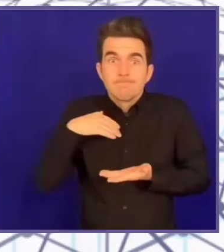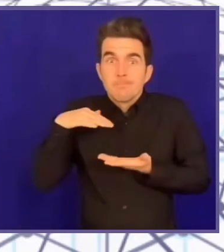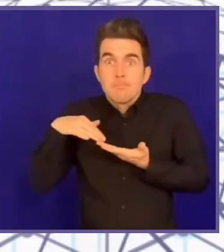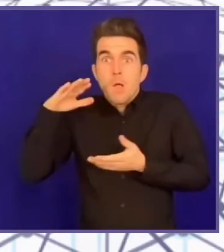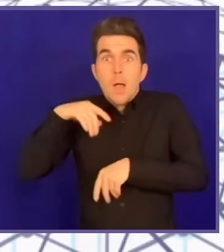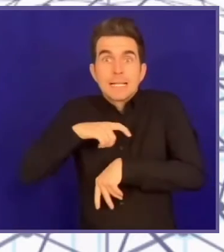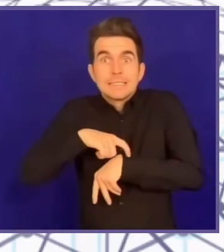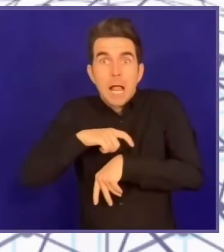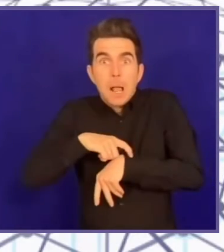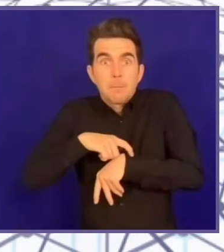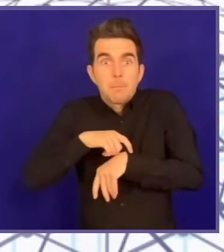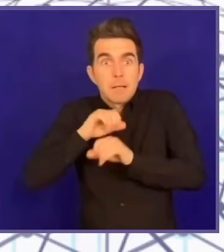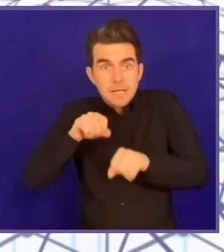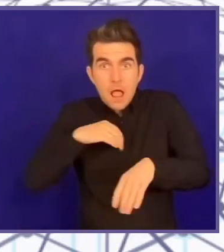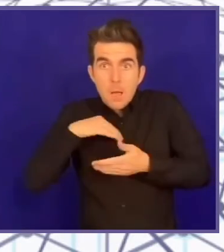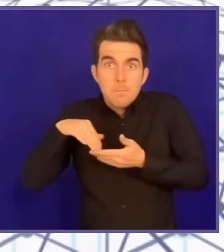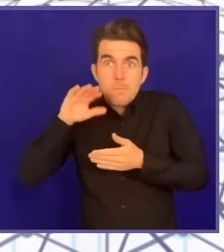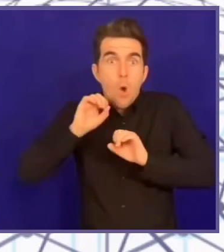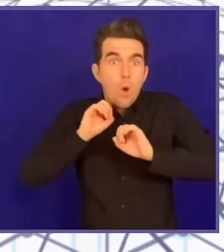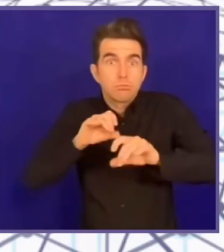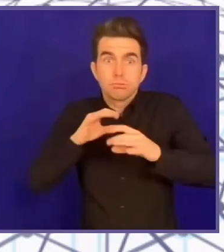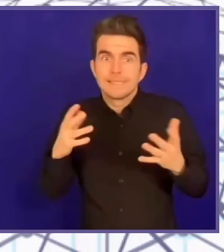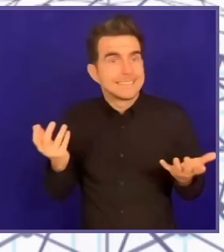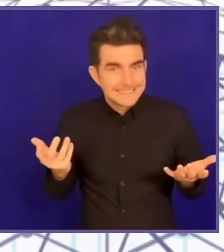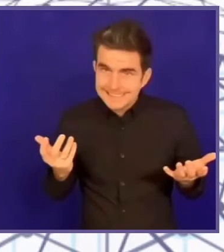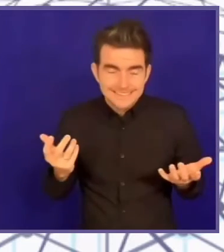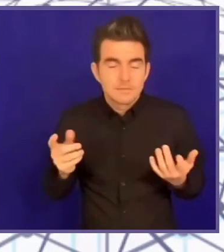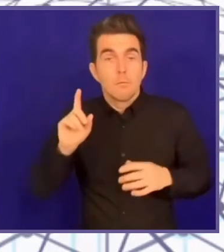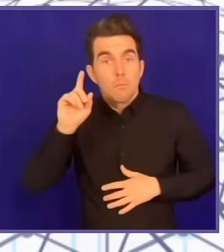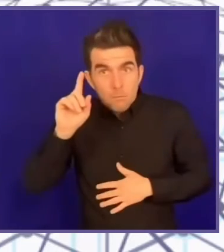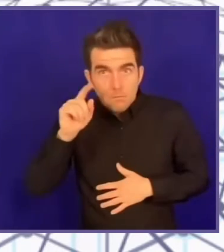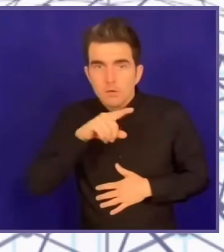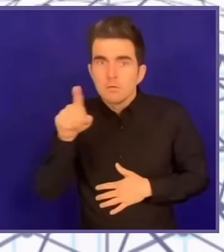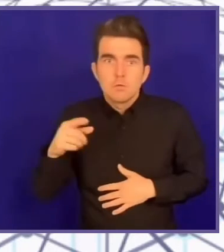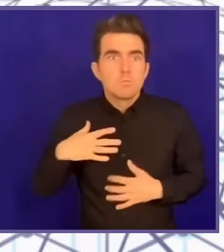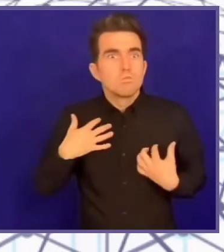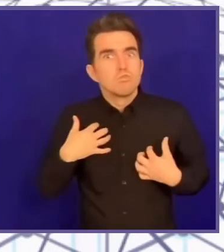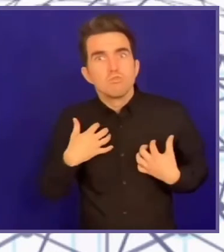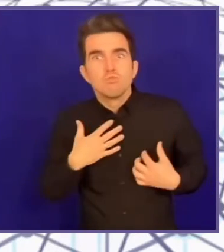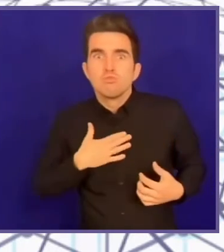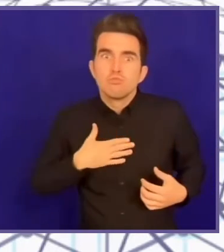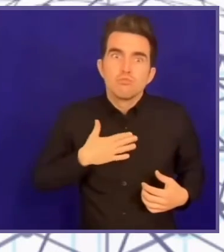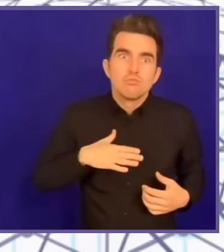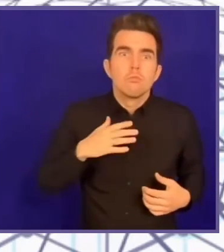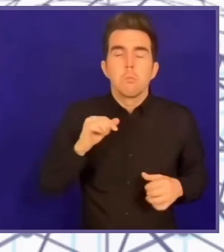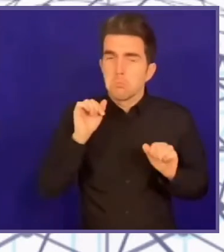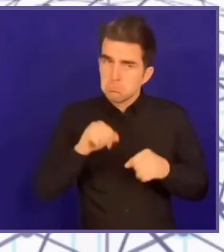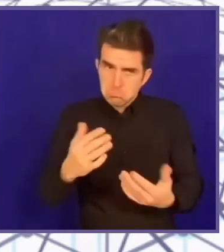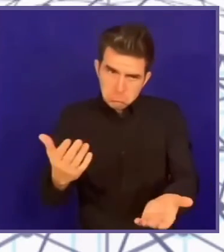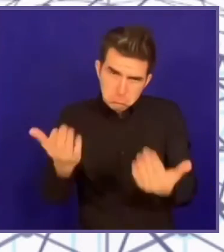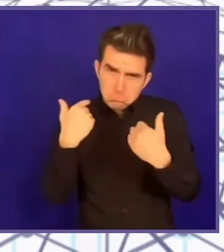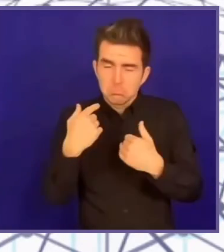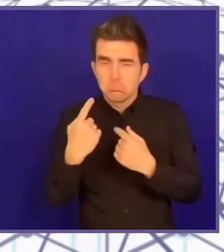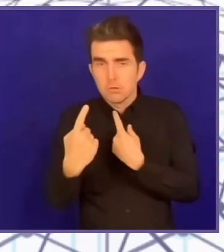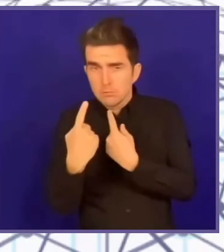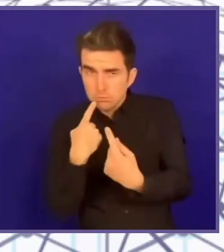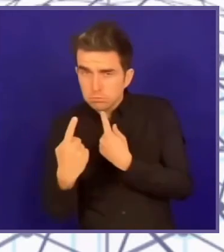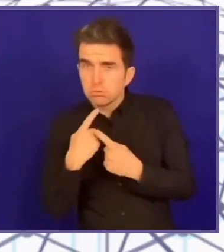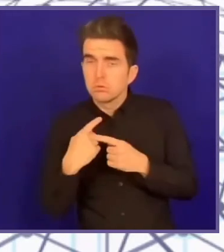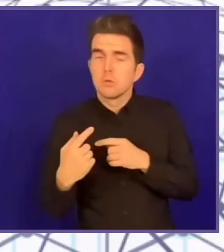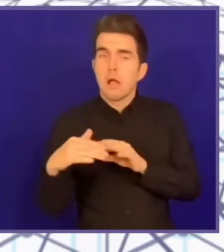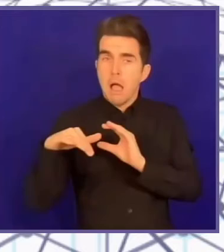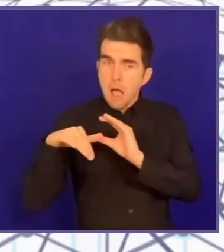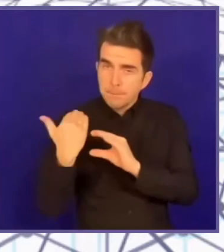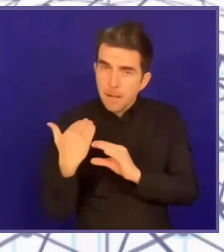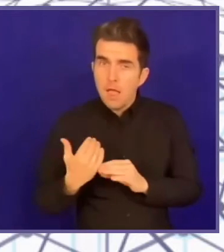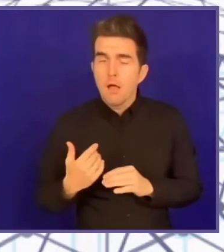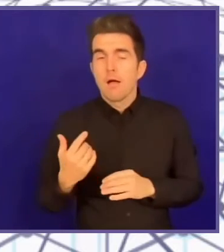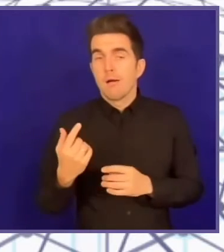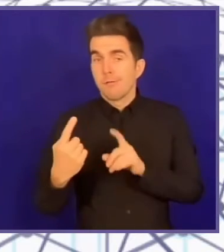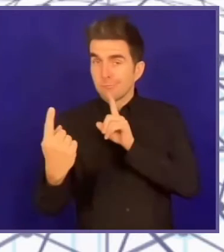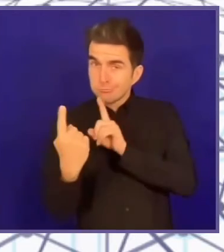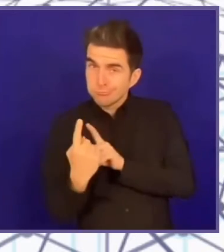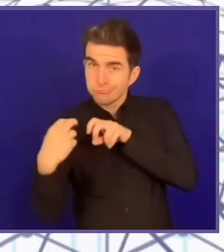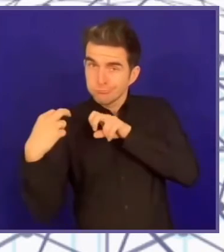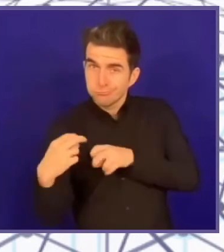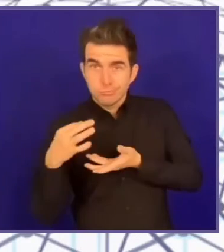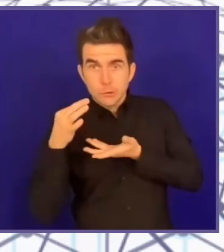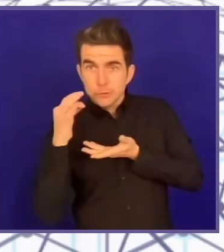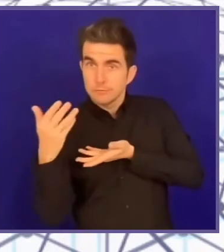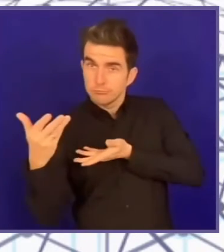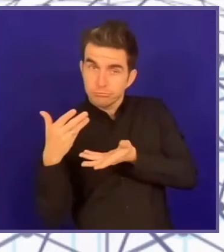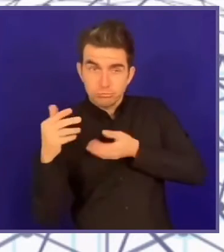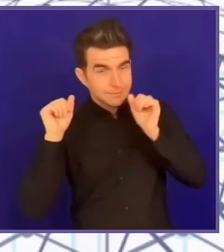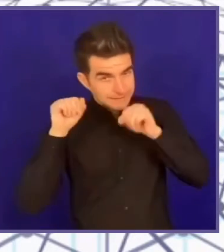me. I'm always happy to chat. So to address the question, what next for Disability Innovation?